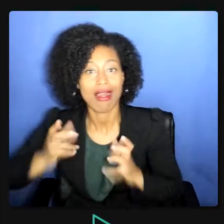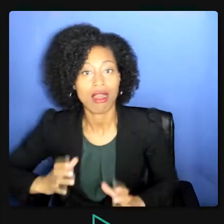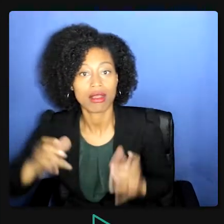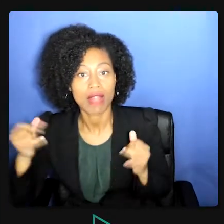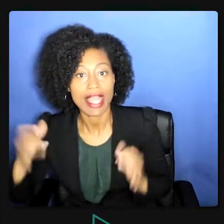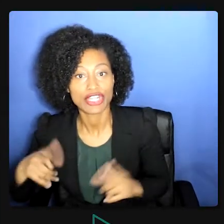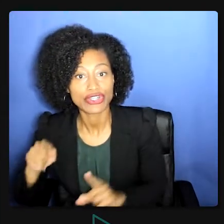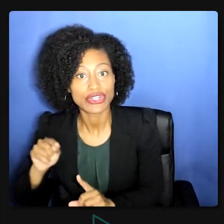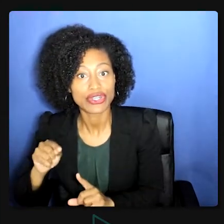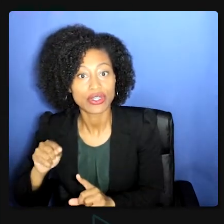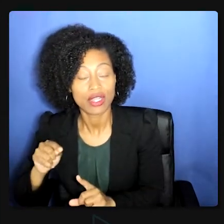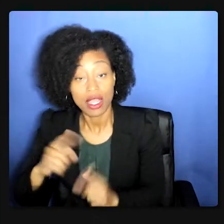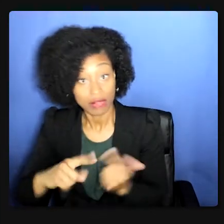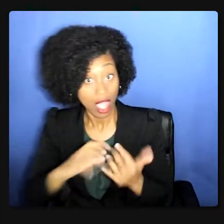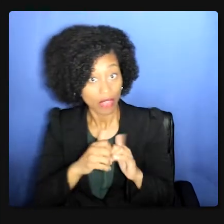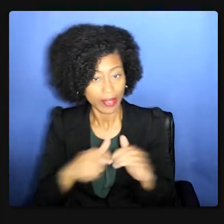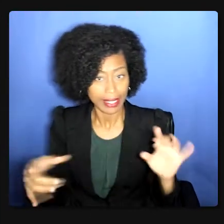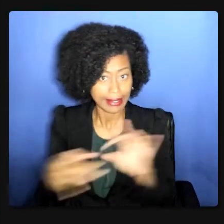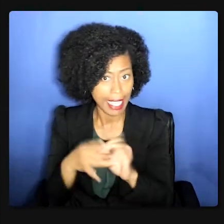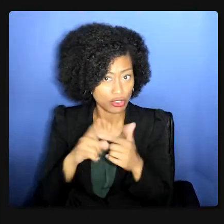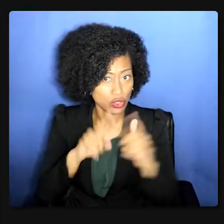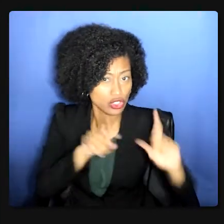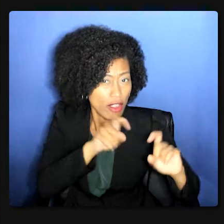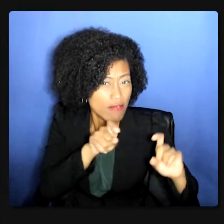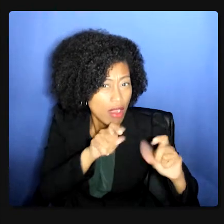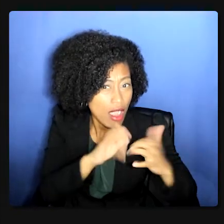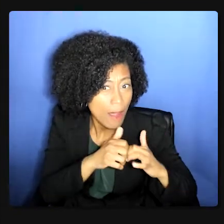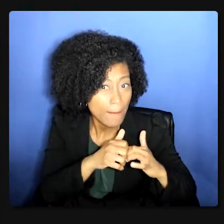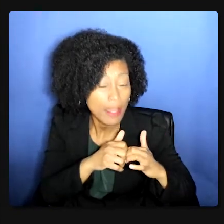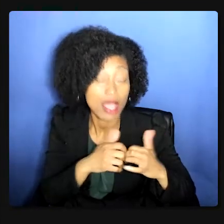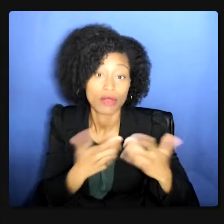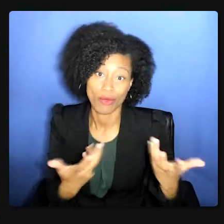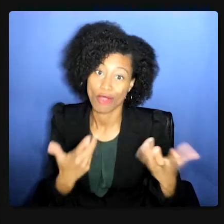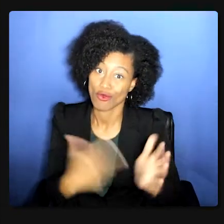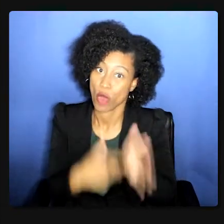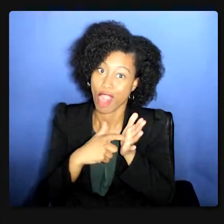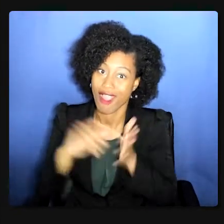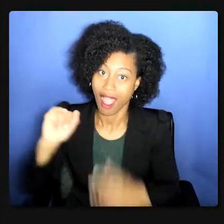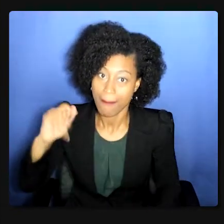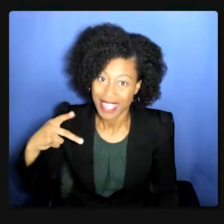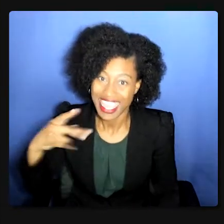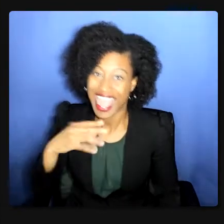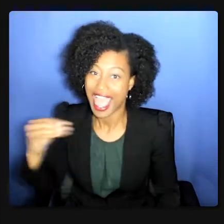And how is the way that clients connect to the server? They need an IP and port, right?